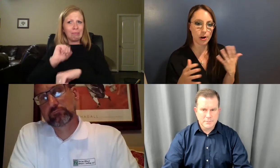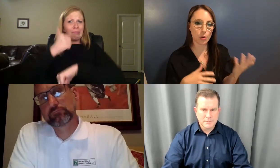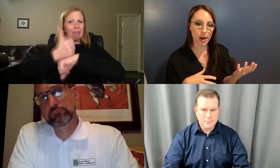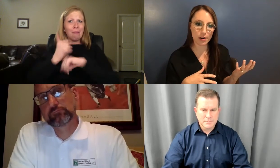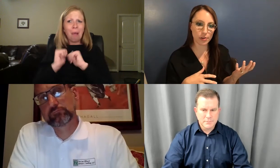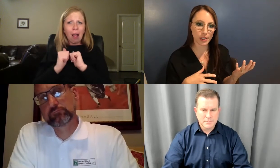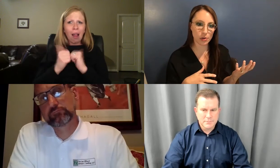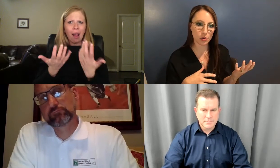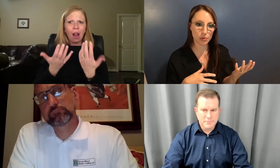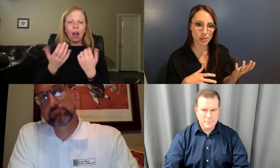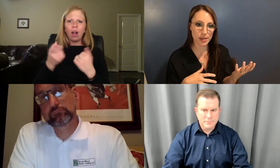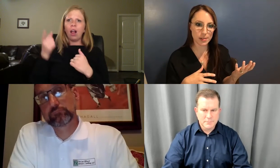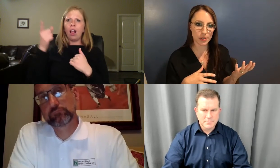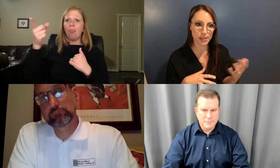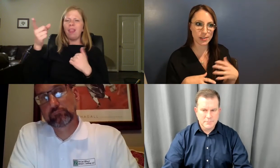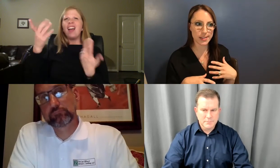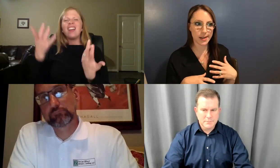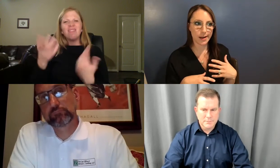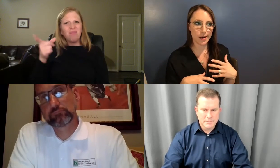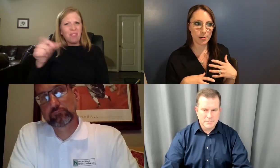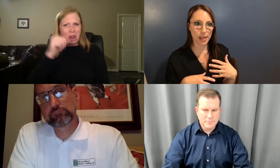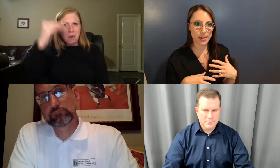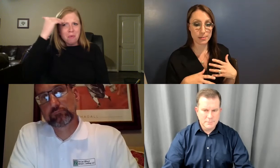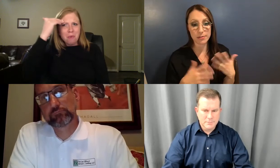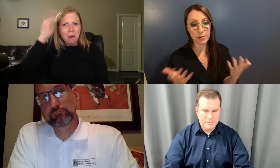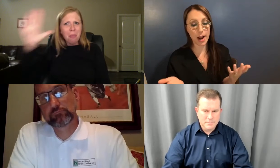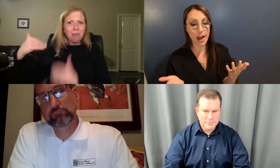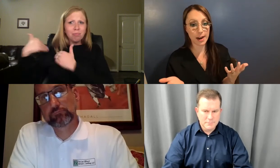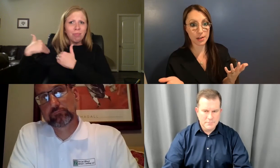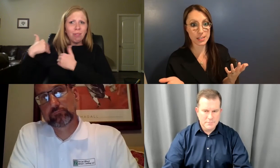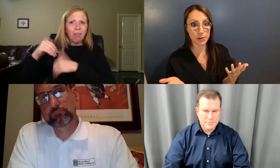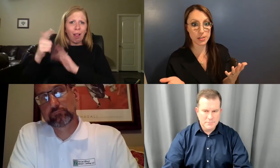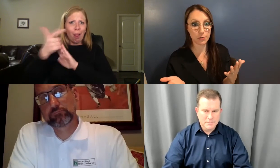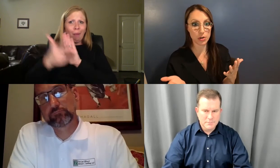they're unaware of their legal responsibilities. A lot of times they've never had to have that experience before,